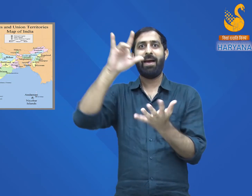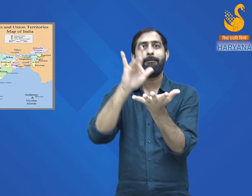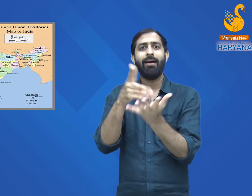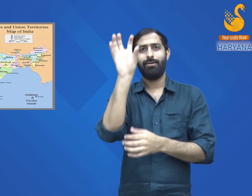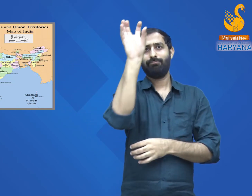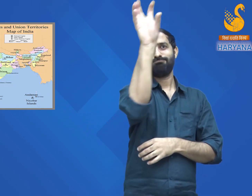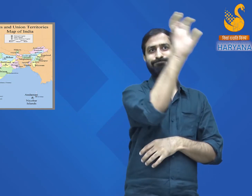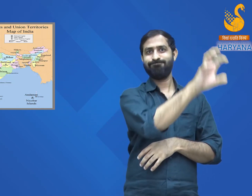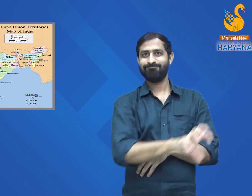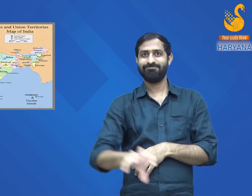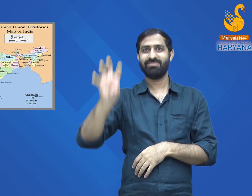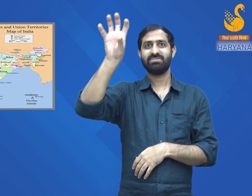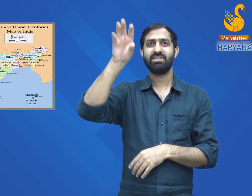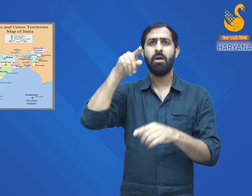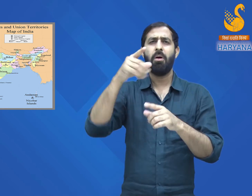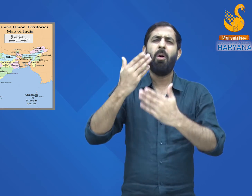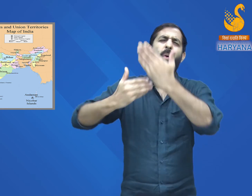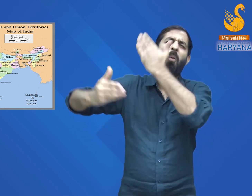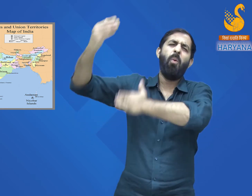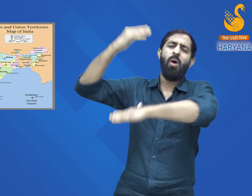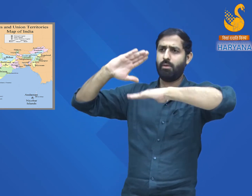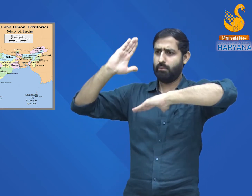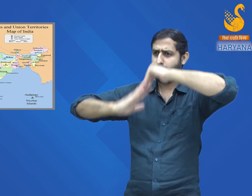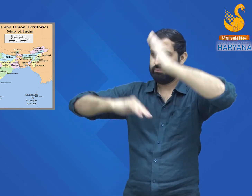In India, we have historical buildings